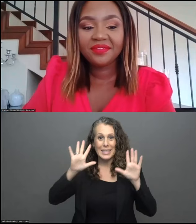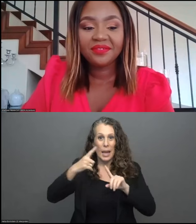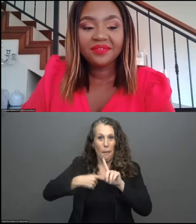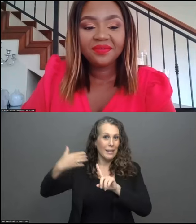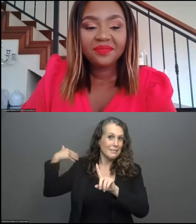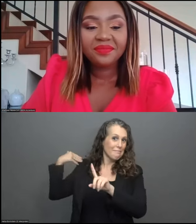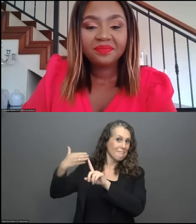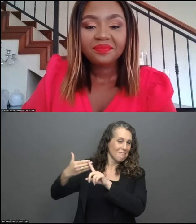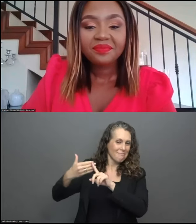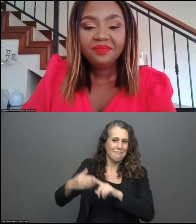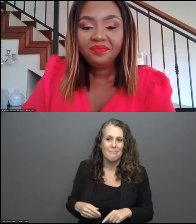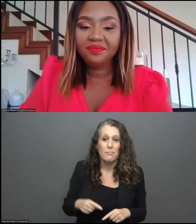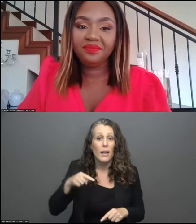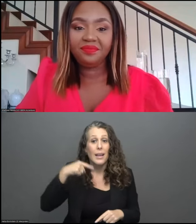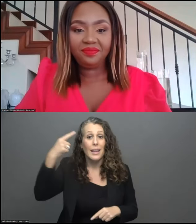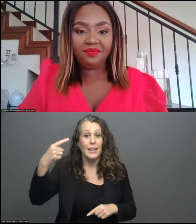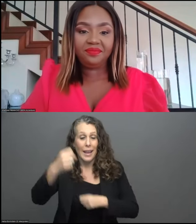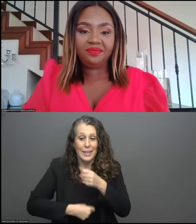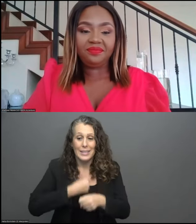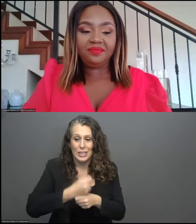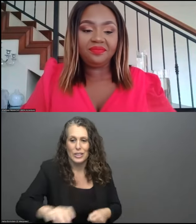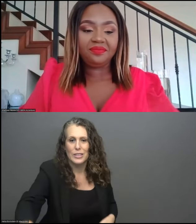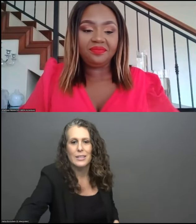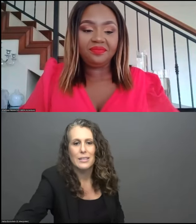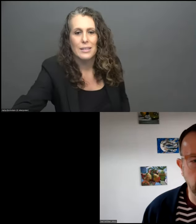have artists as the chair and currently 09:49:01 the vice chair of the global business